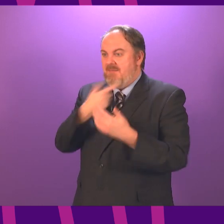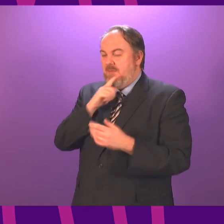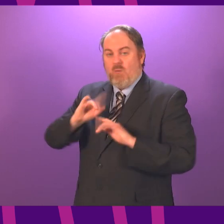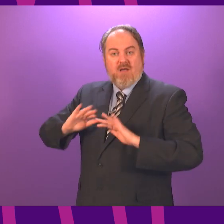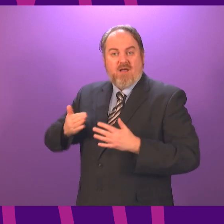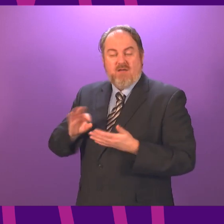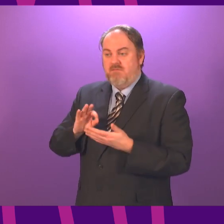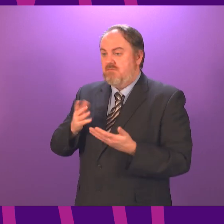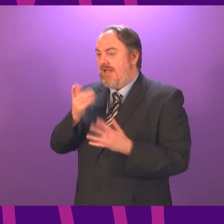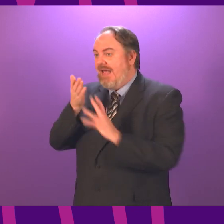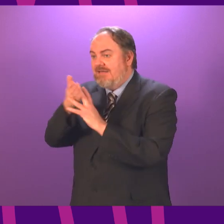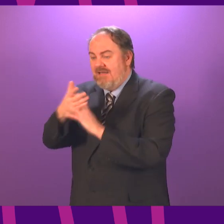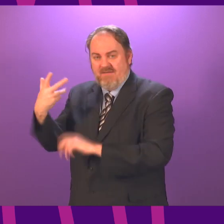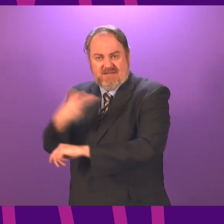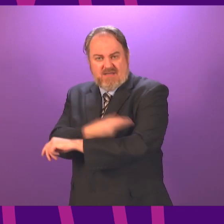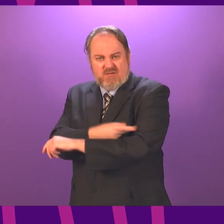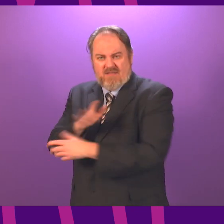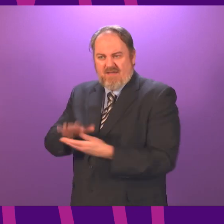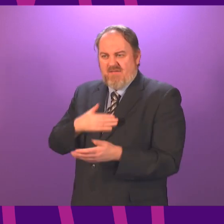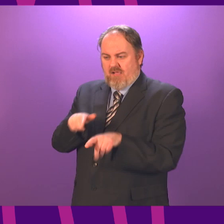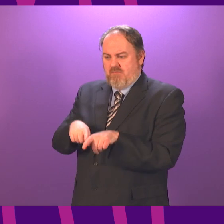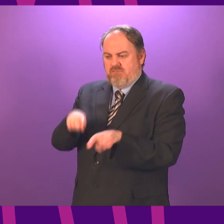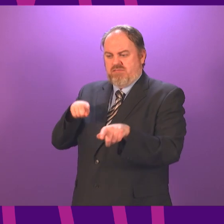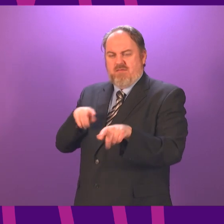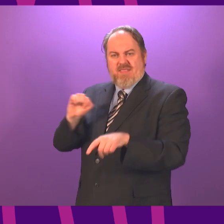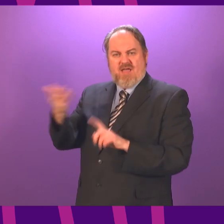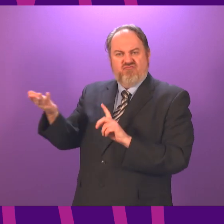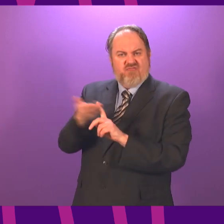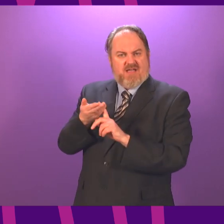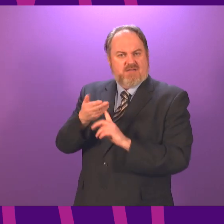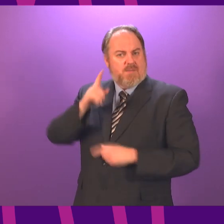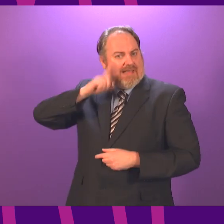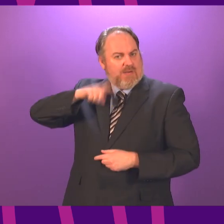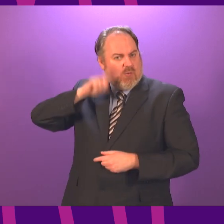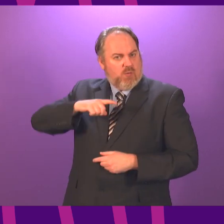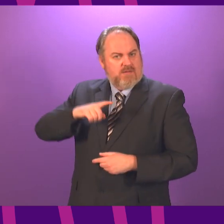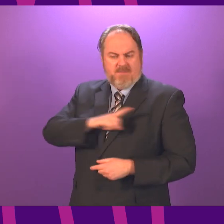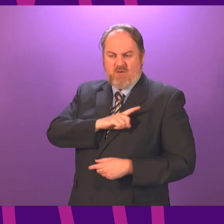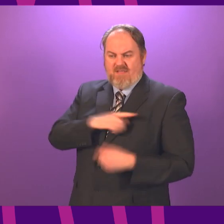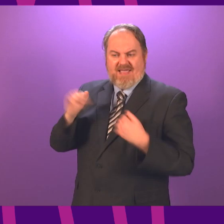for the longer term, in that people’s civil rights would be dependent on their medical history?